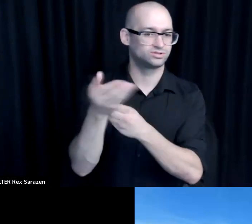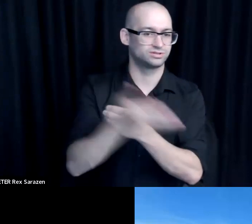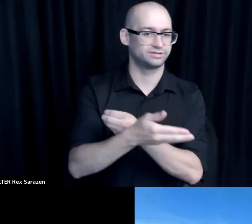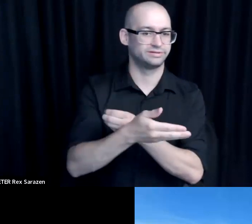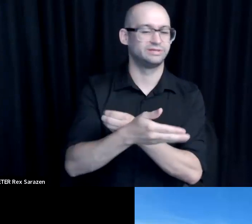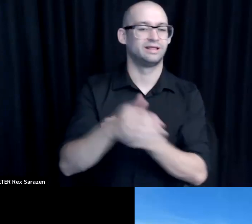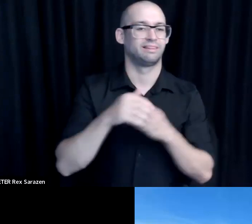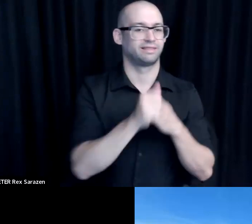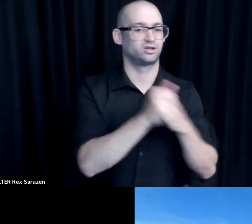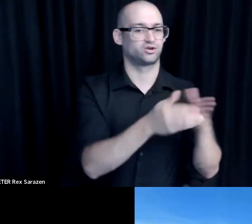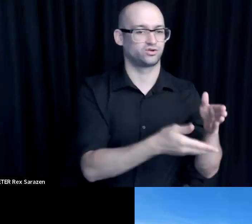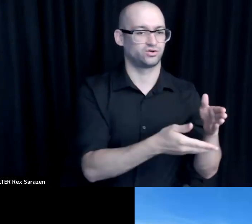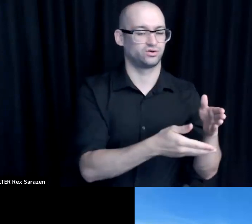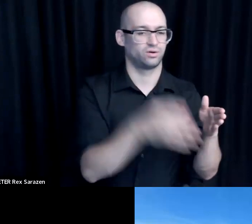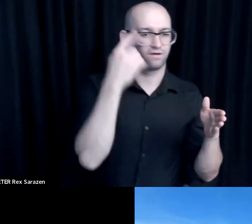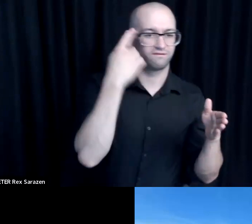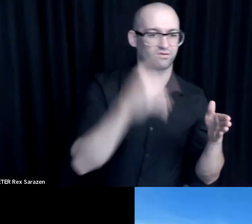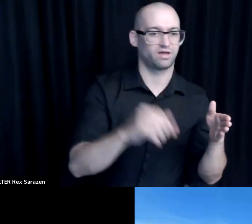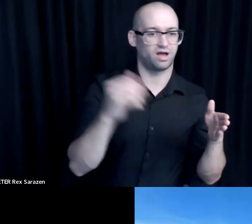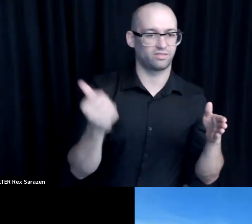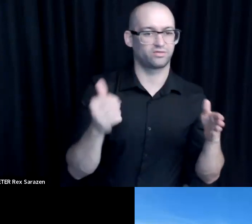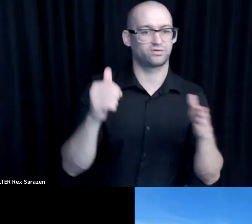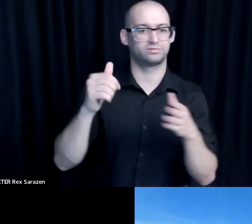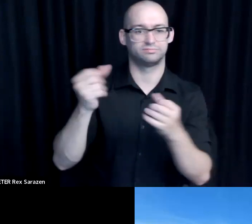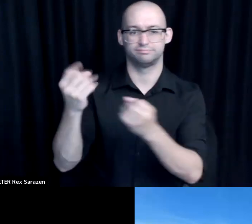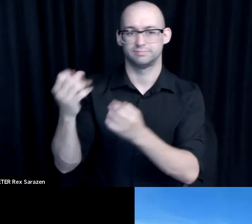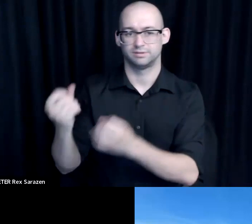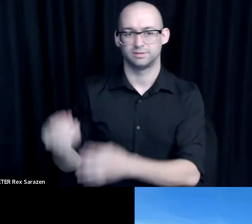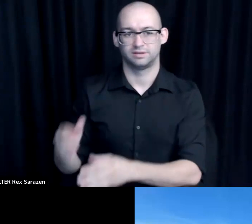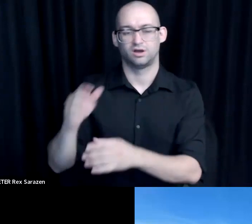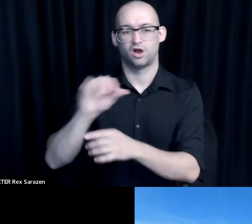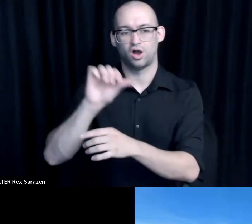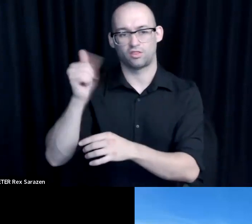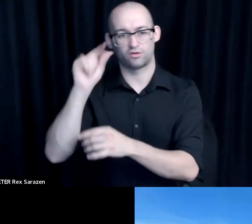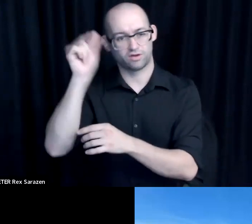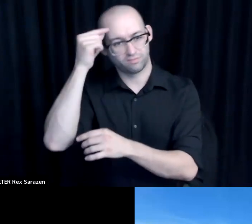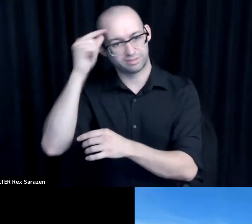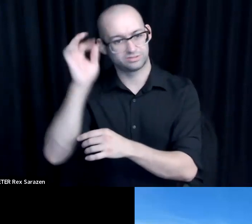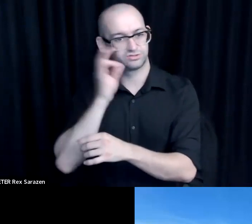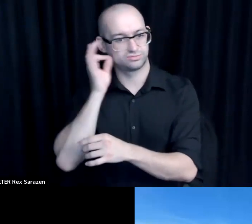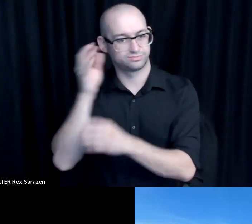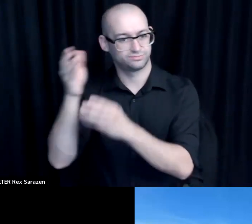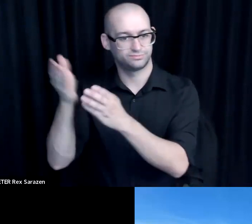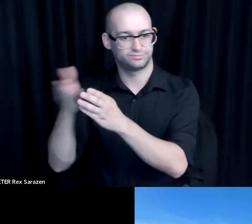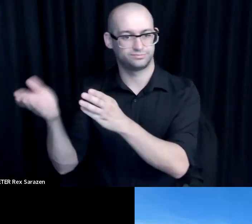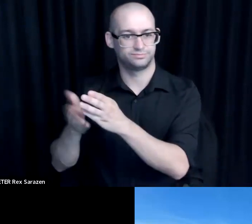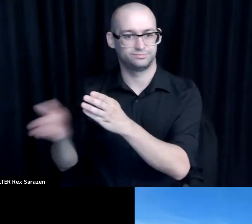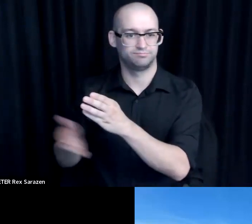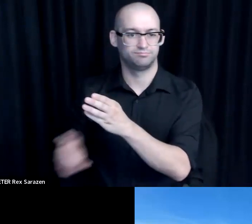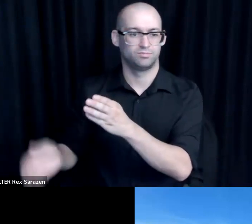the lead on behalf of several Tribal governments, the Tribal governments, all they all have to be an